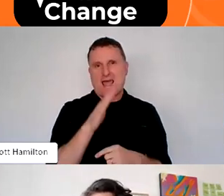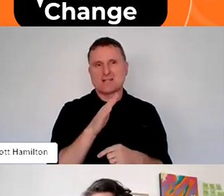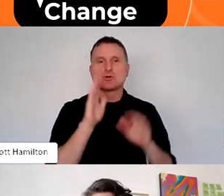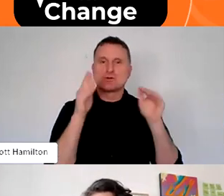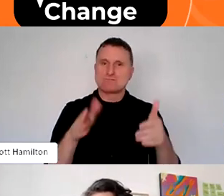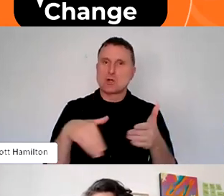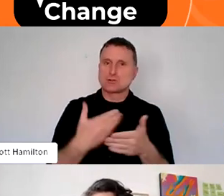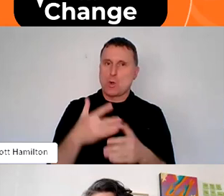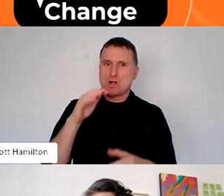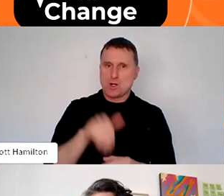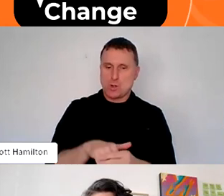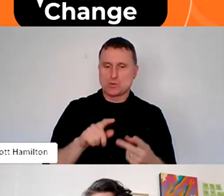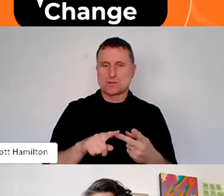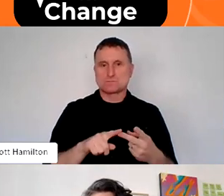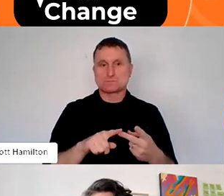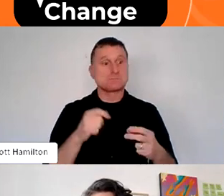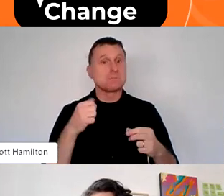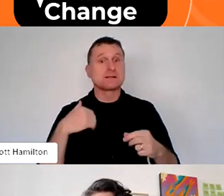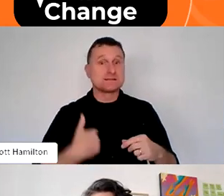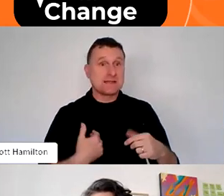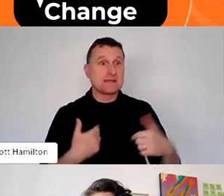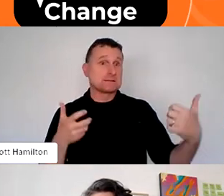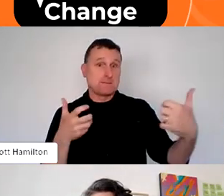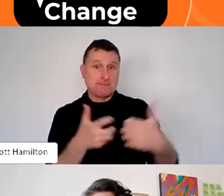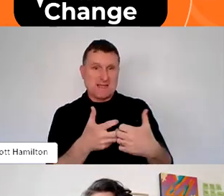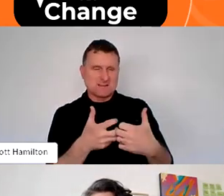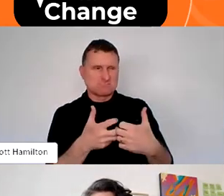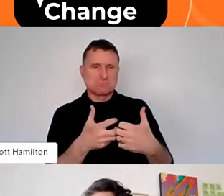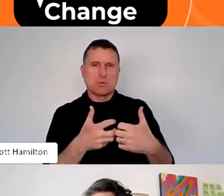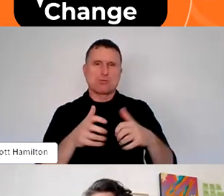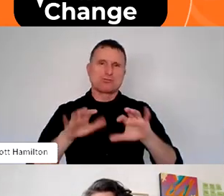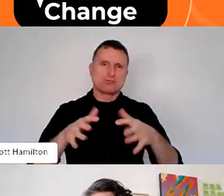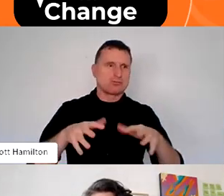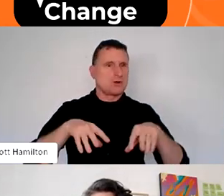making accommodations so that people can thrive, and that every child